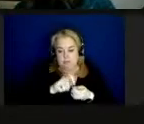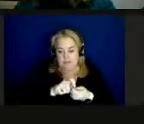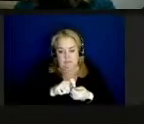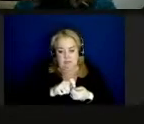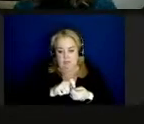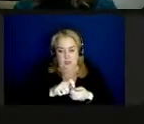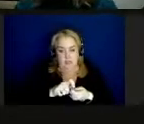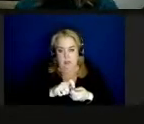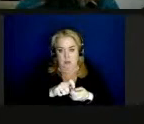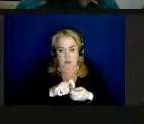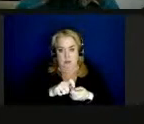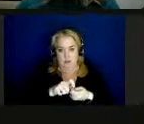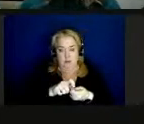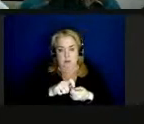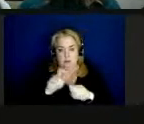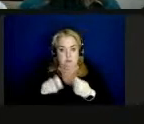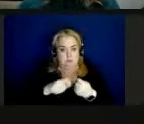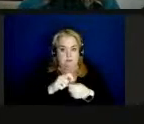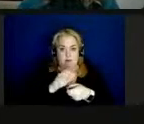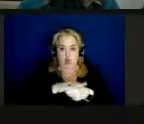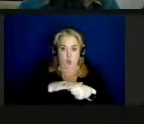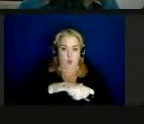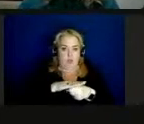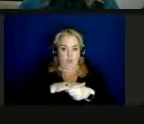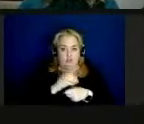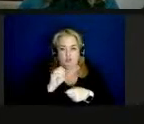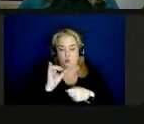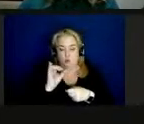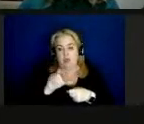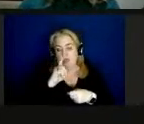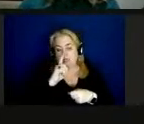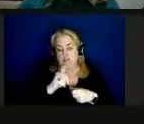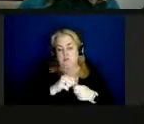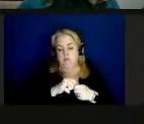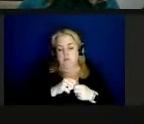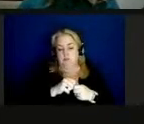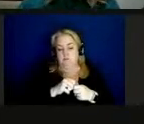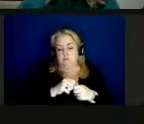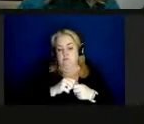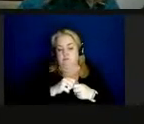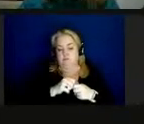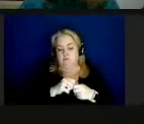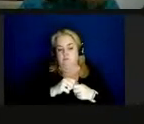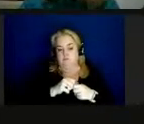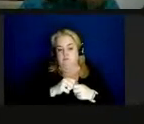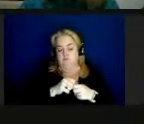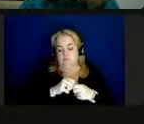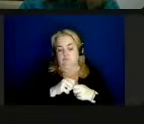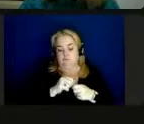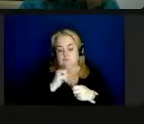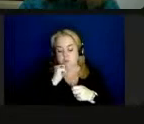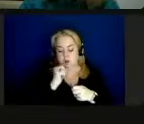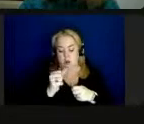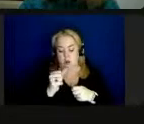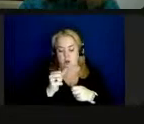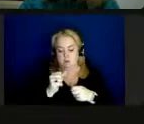LABOR LIKE THE EMPLOYMENT DEPARTMENT. SO WE DON'T HAVE SPECIFIC YOU